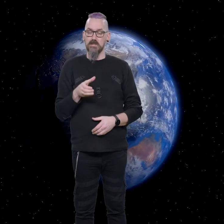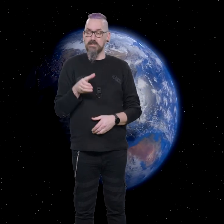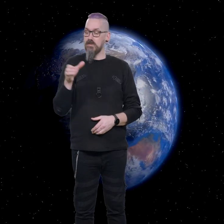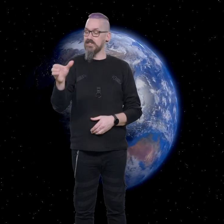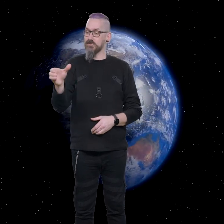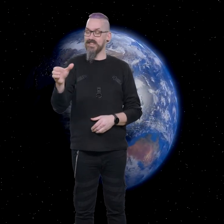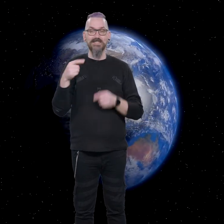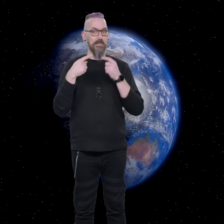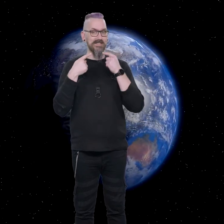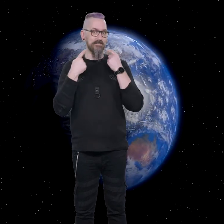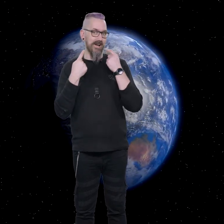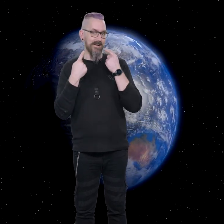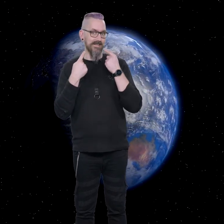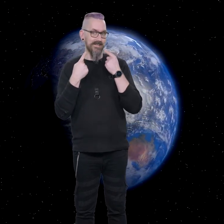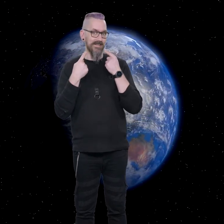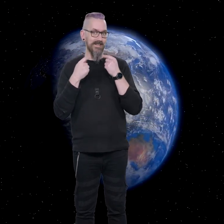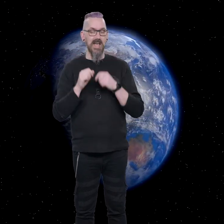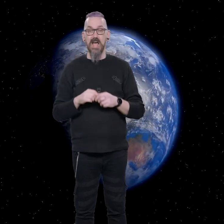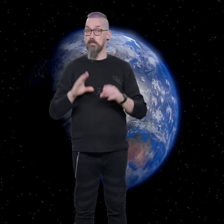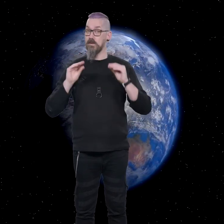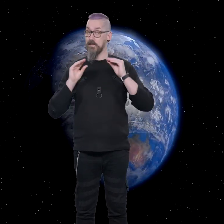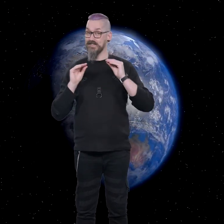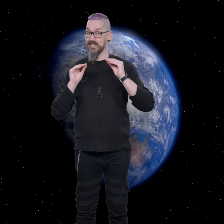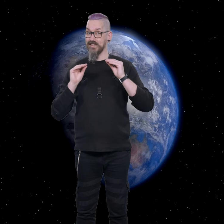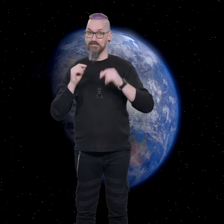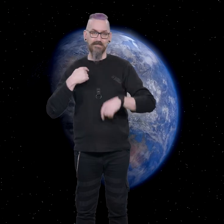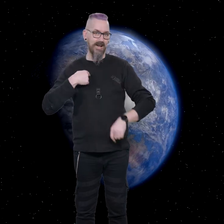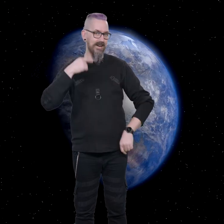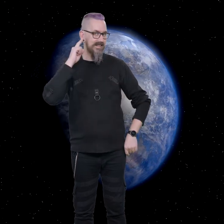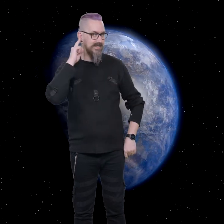Serving drinks with a smile, A bit of banter, I listen,